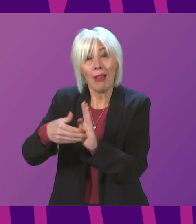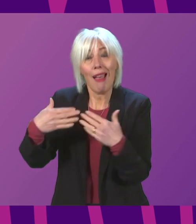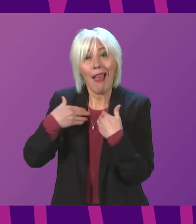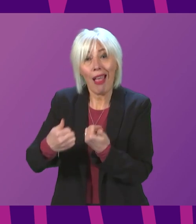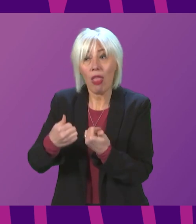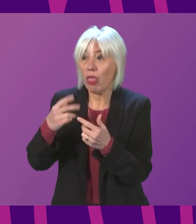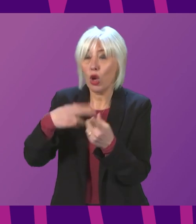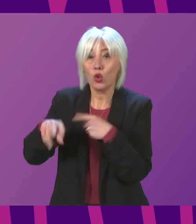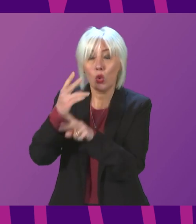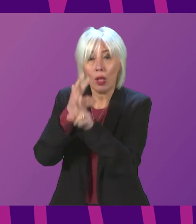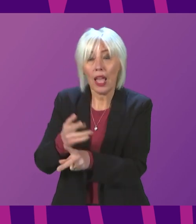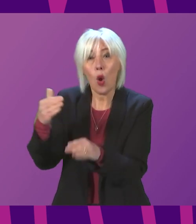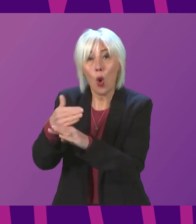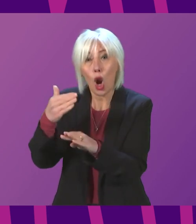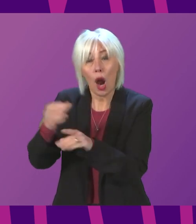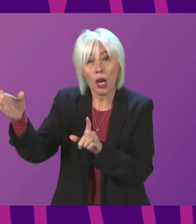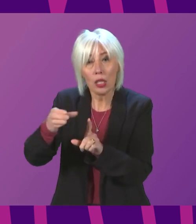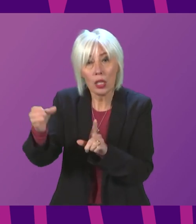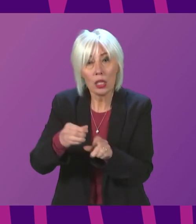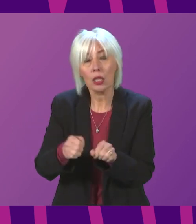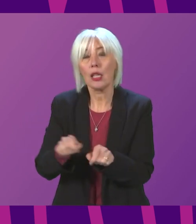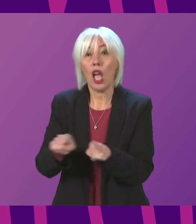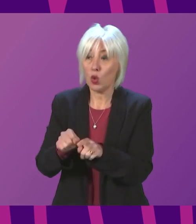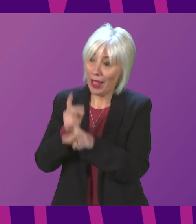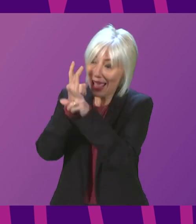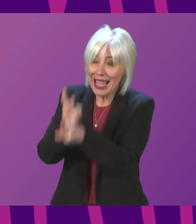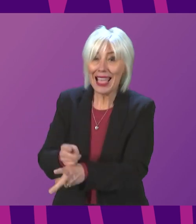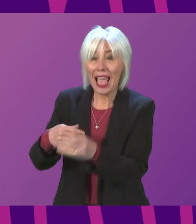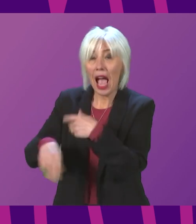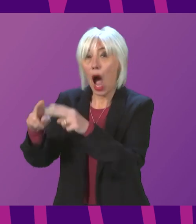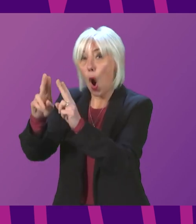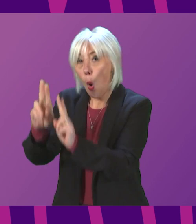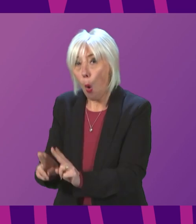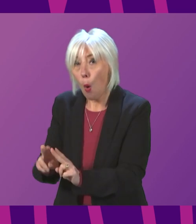more than £60 million to enhance care at home capacity and funding to increase the